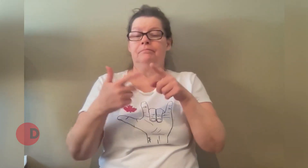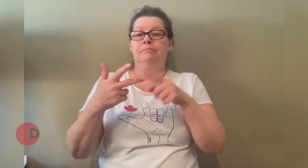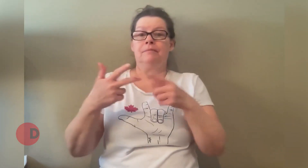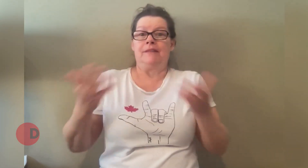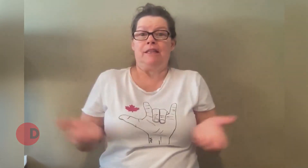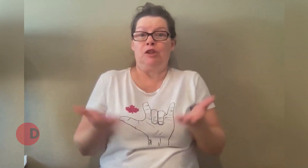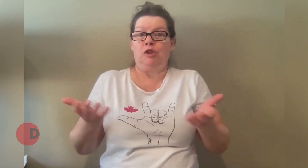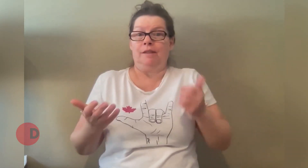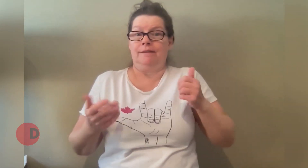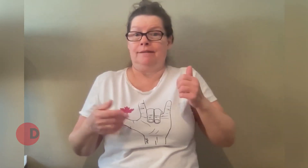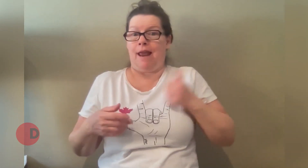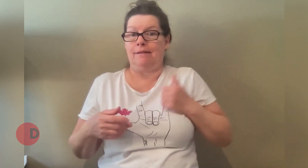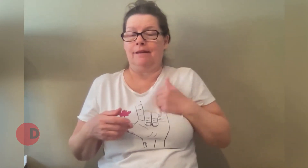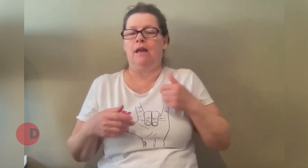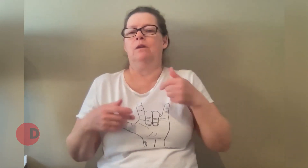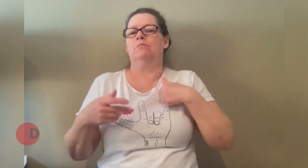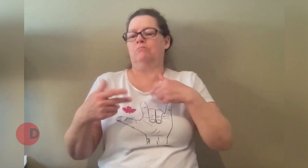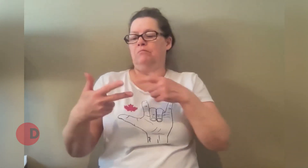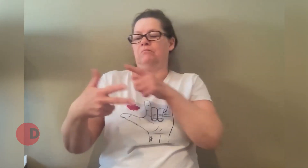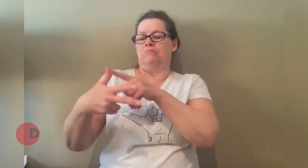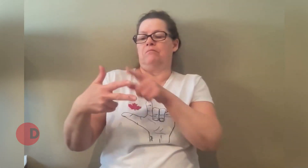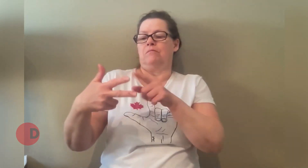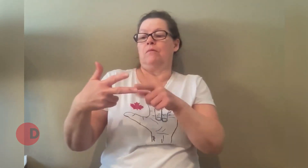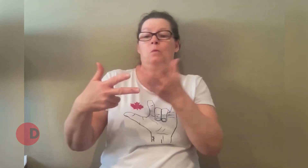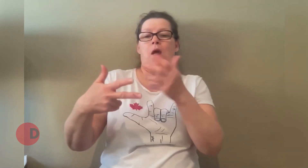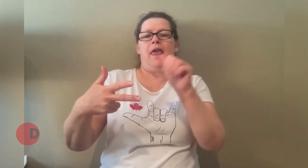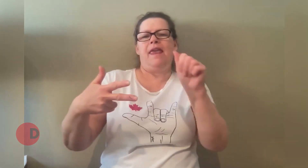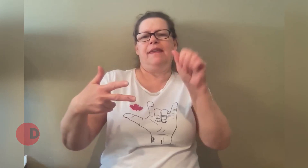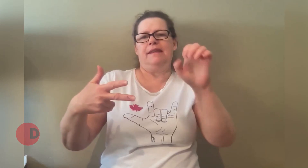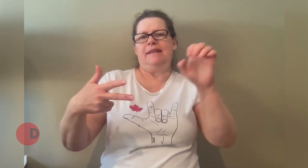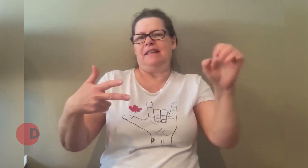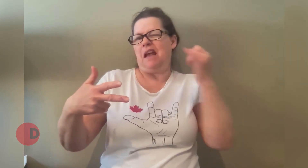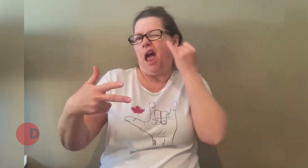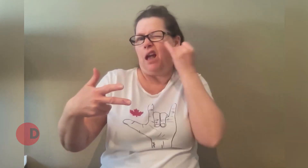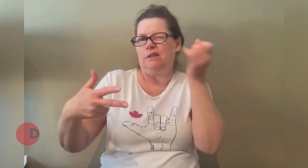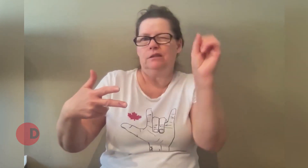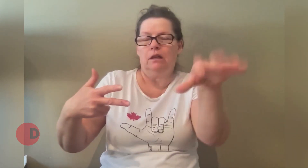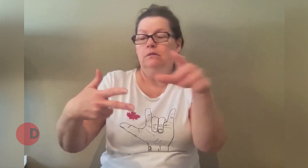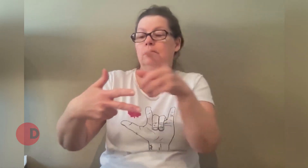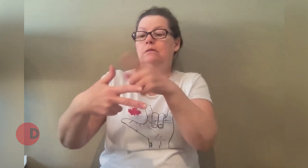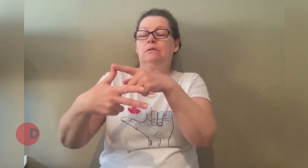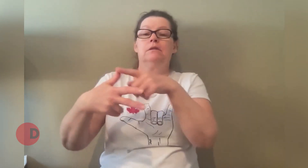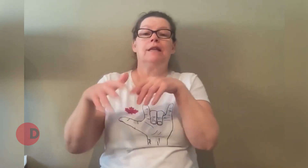AEE, for an idea, 1) A for accessibility,